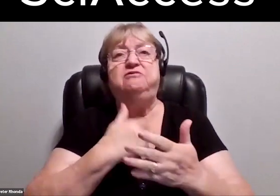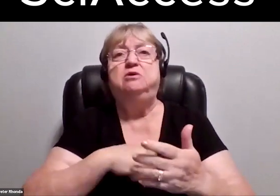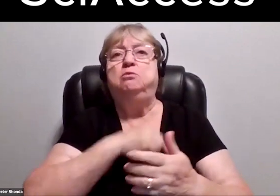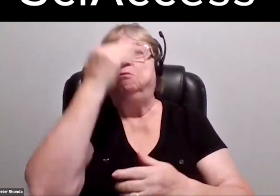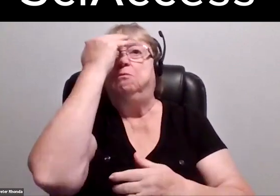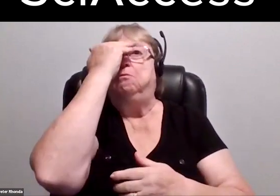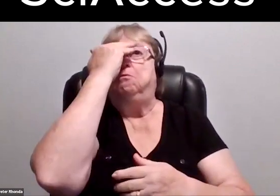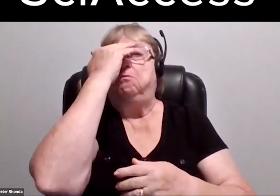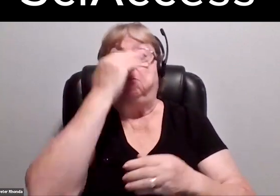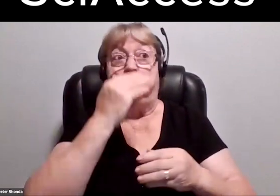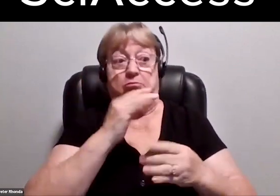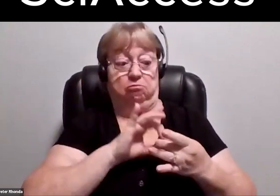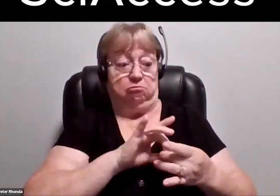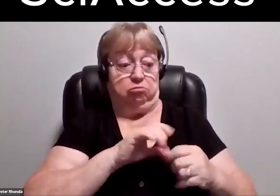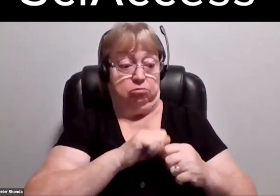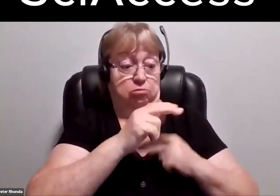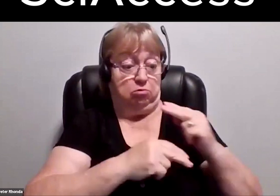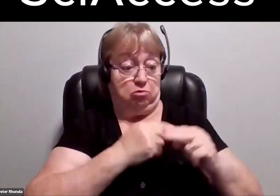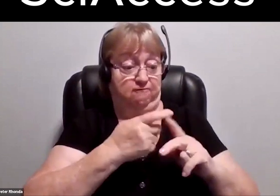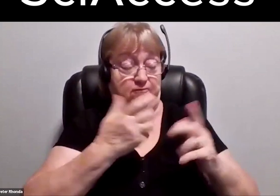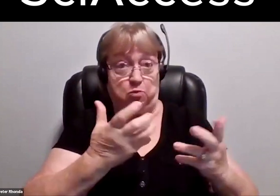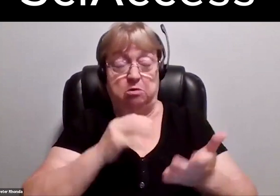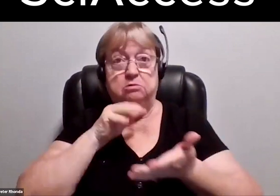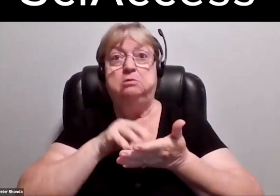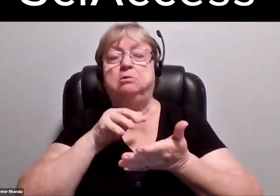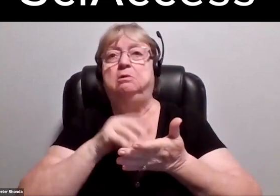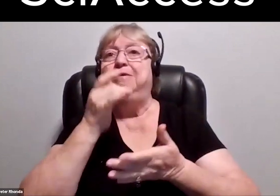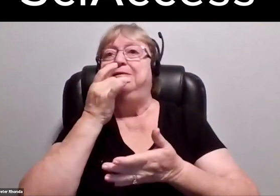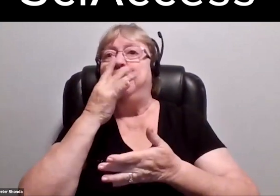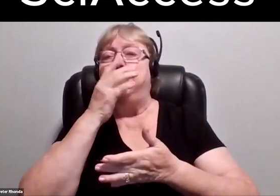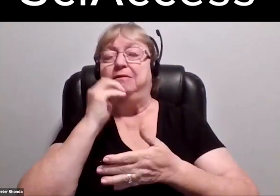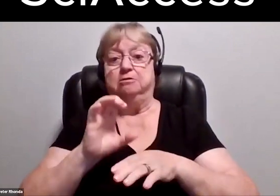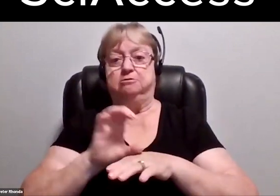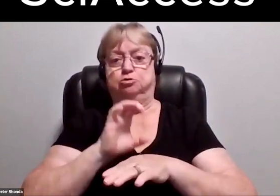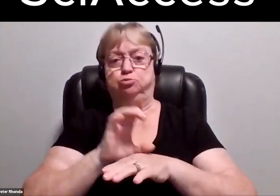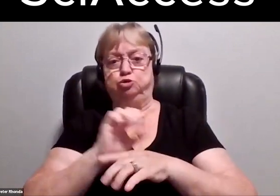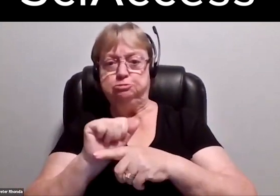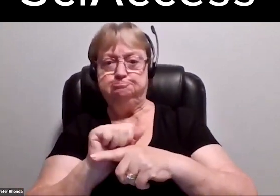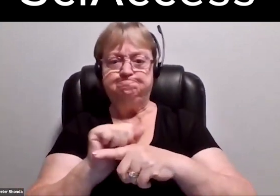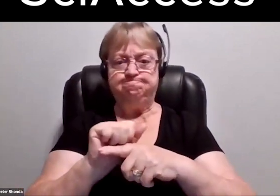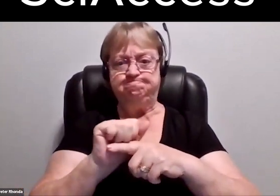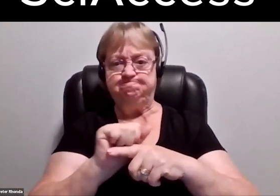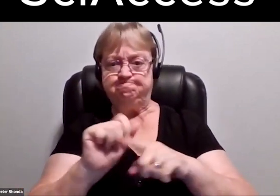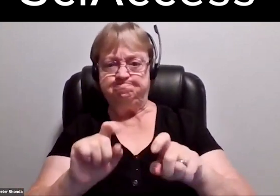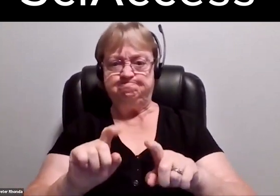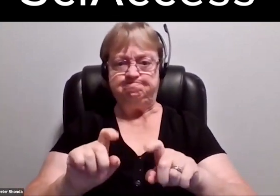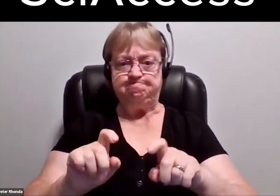from studying light and performing computer simulations, and most astronomy data consists